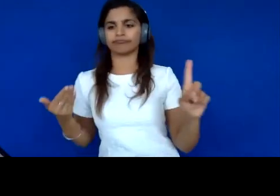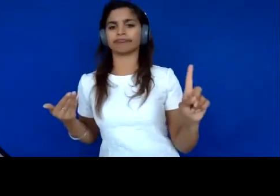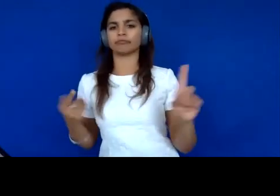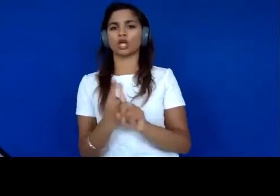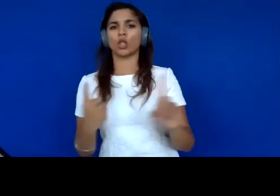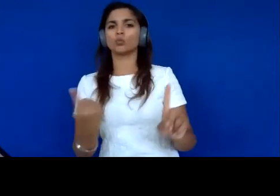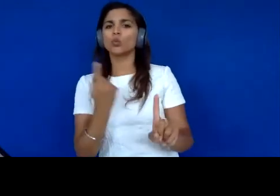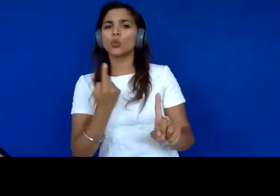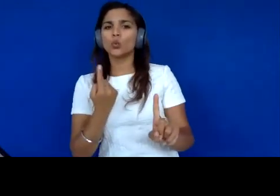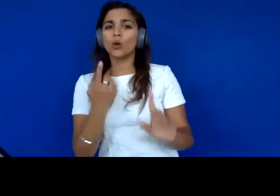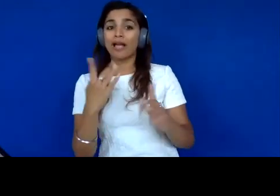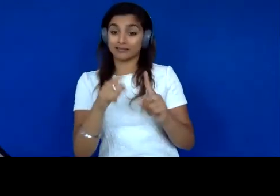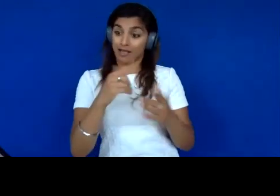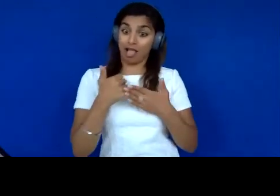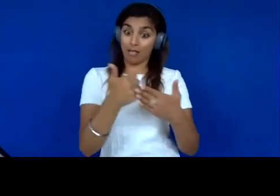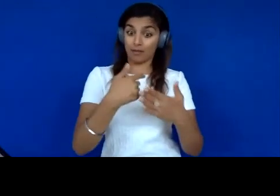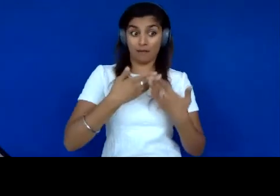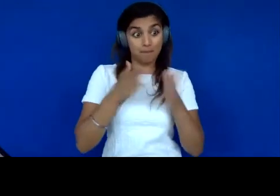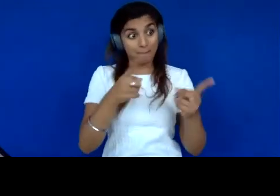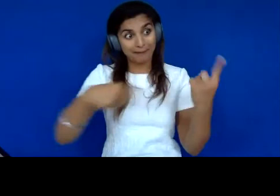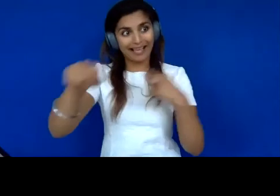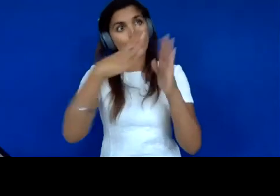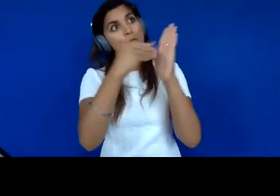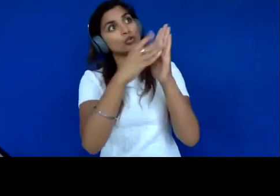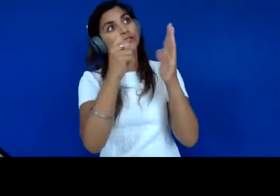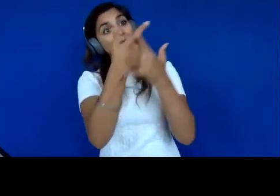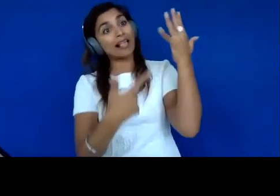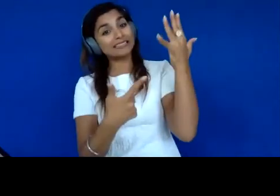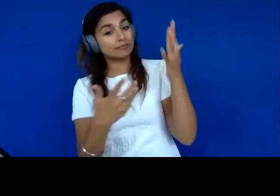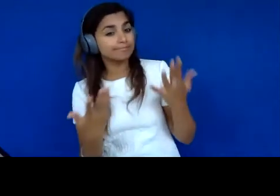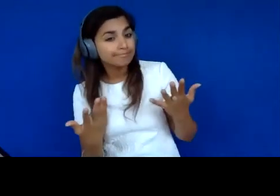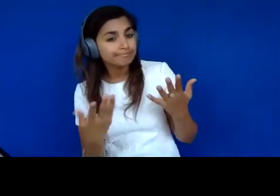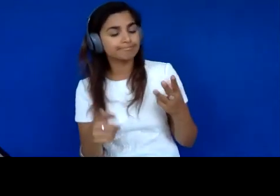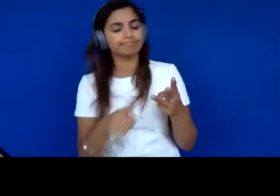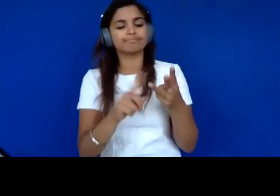established models of disability and three who get to be the experts in the